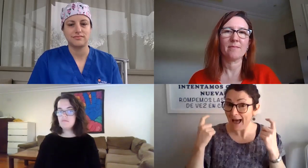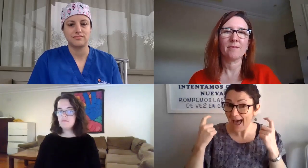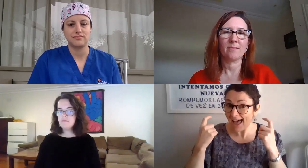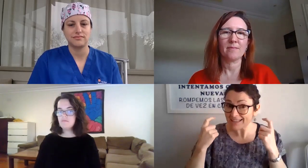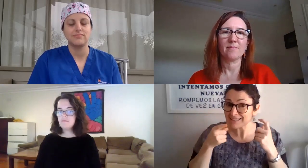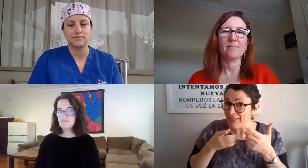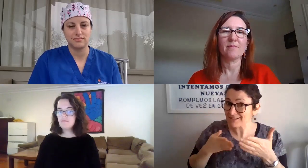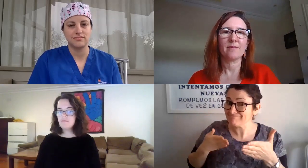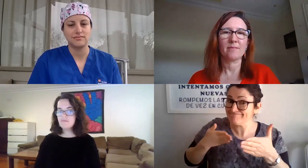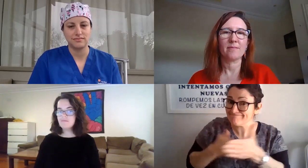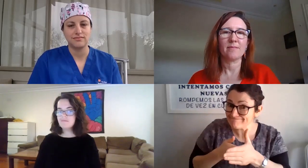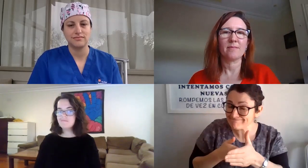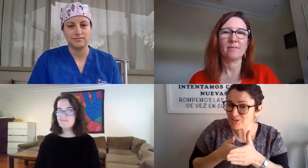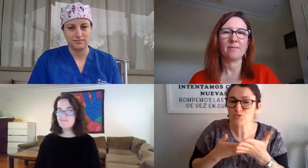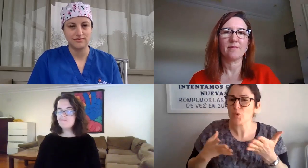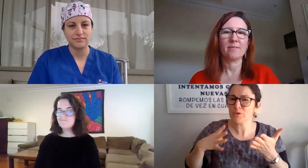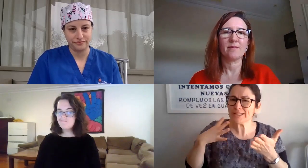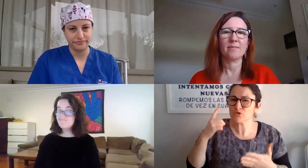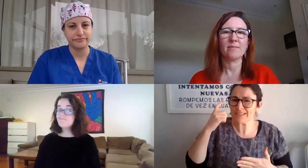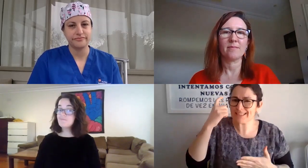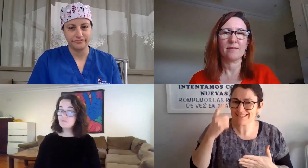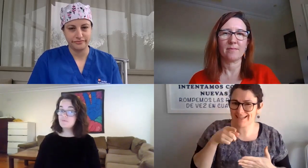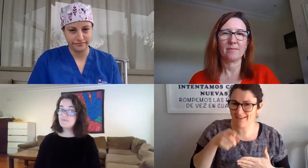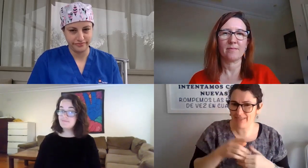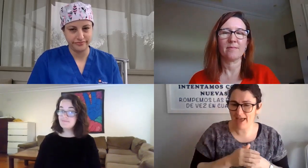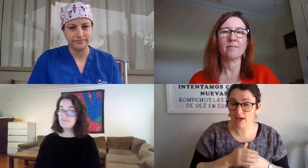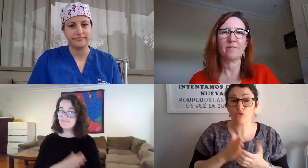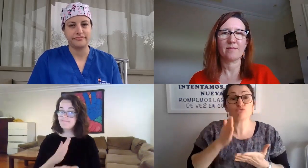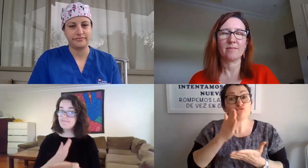and write if you're having a mask that prevents lip reading.